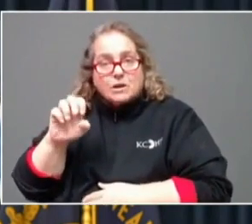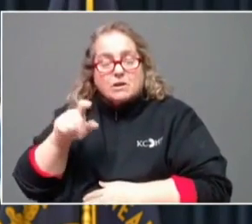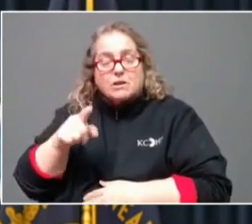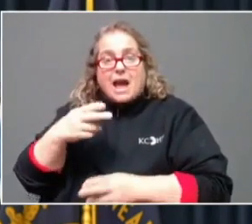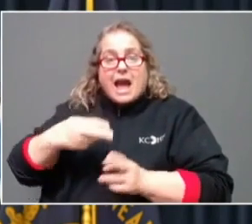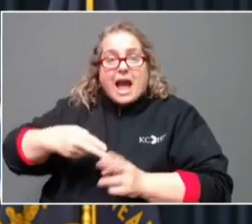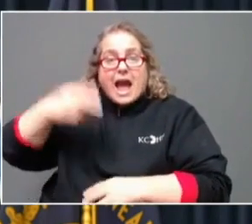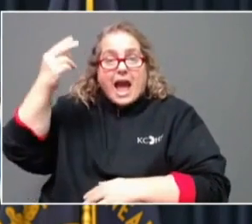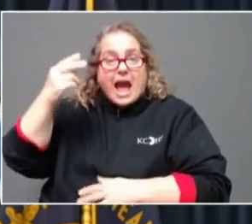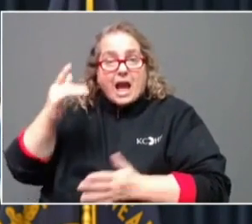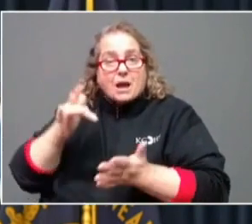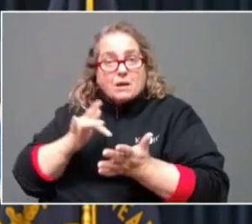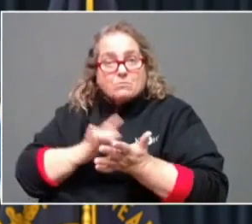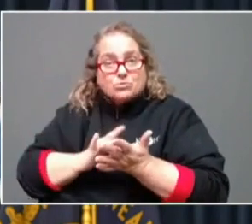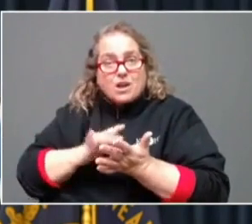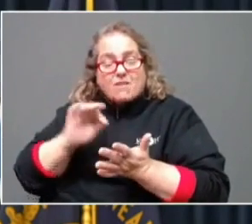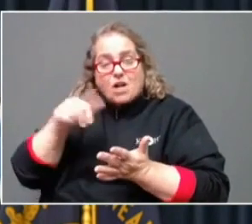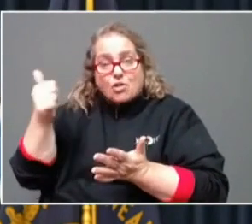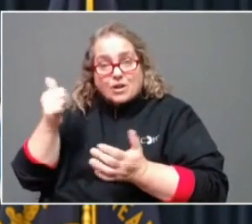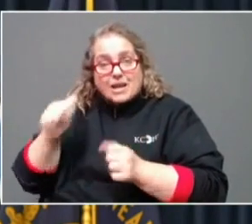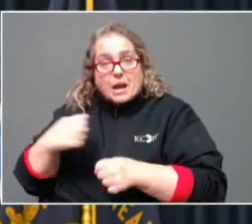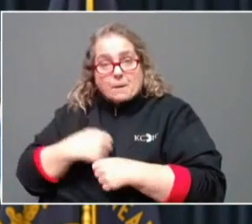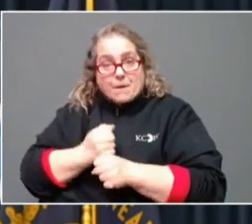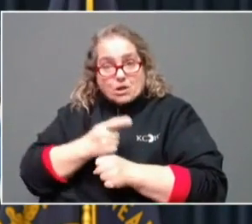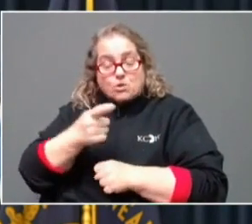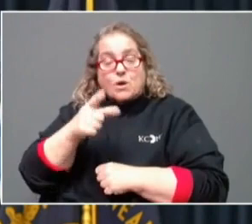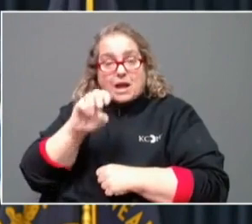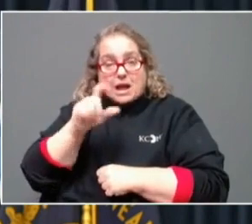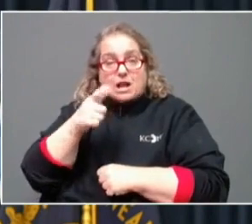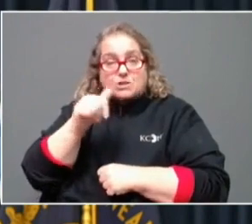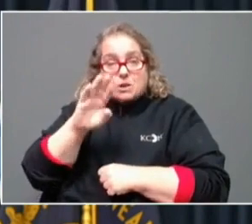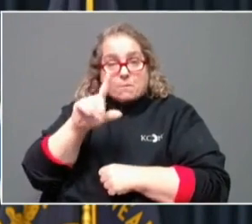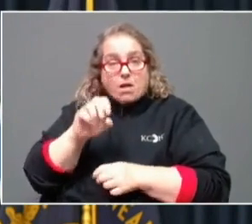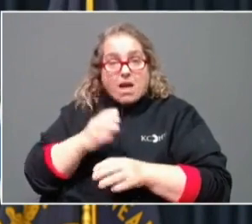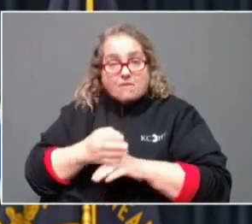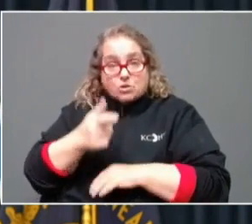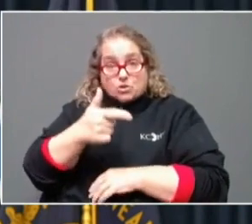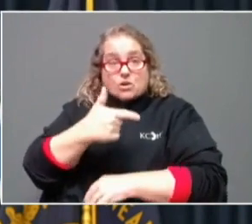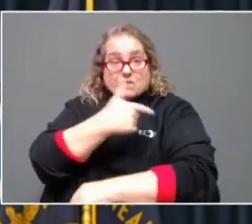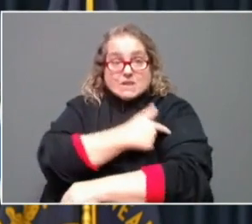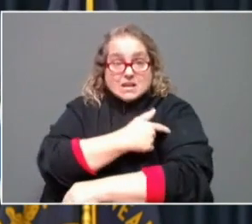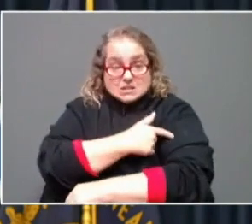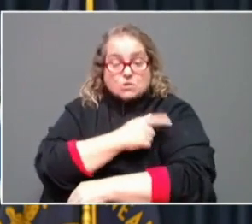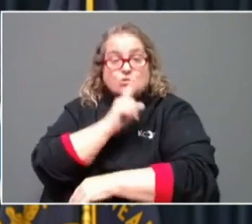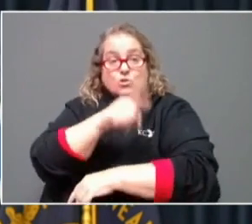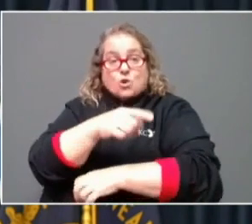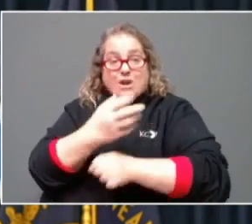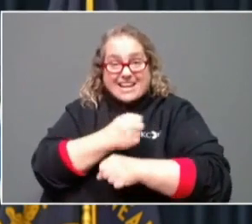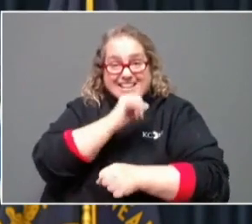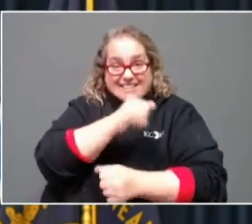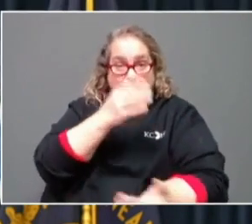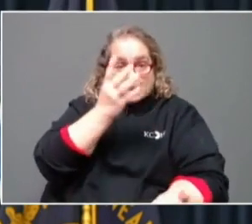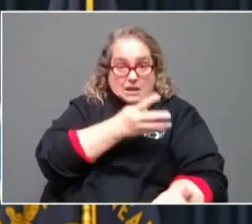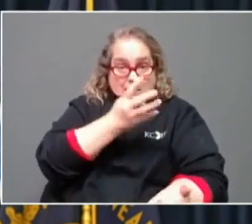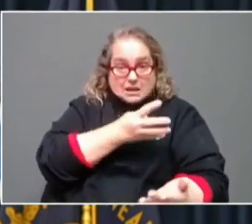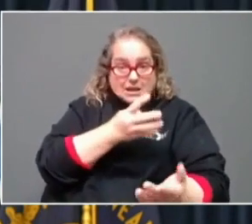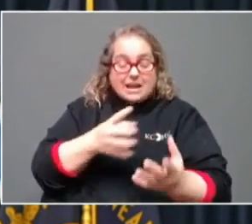things could potentially make you eligible after you've been vaccinated to go and get this in addition because your immune system may not mount an